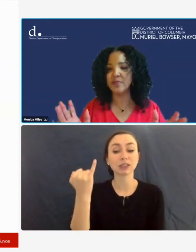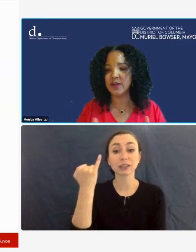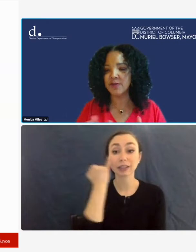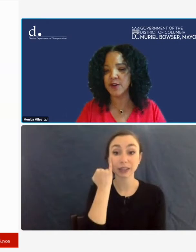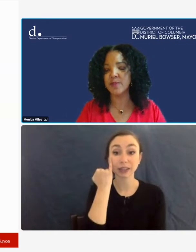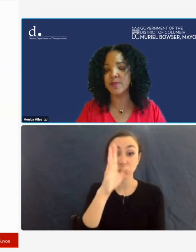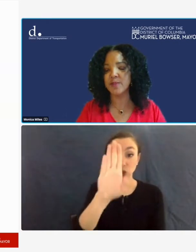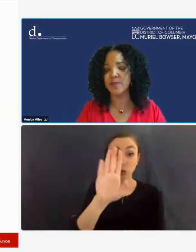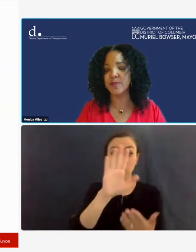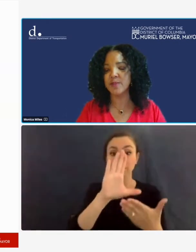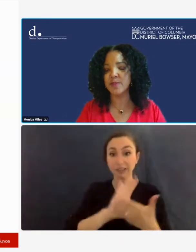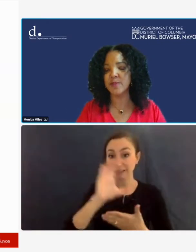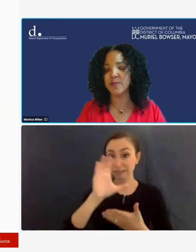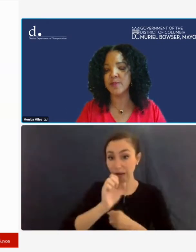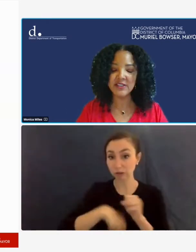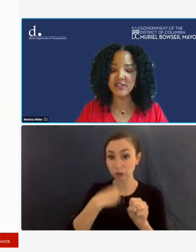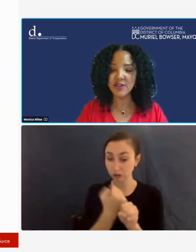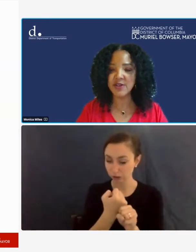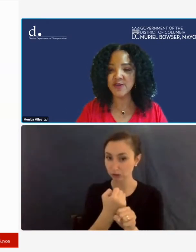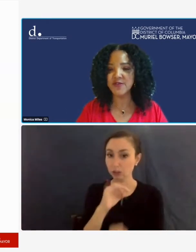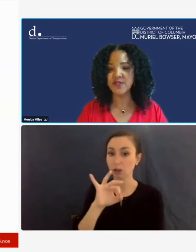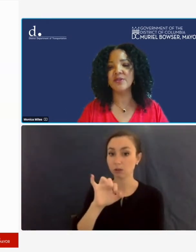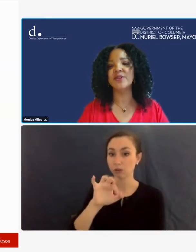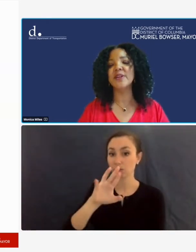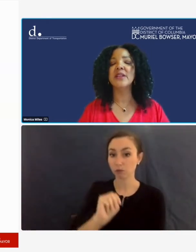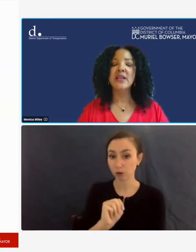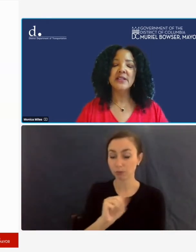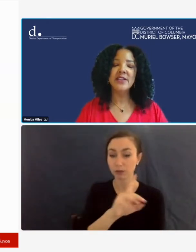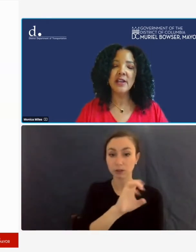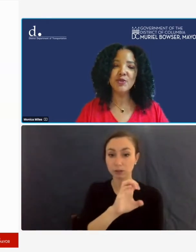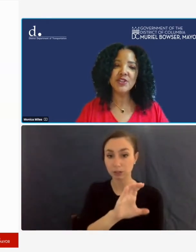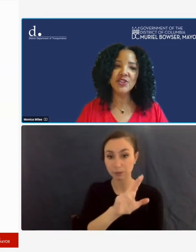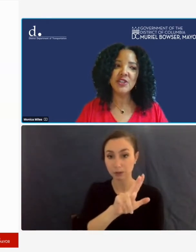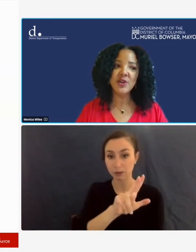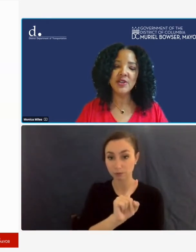firm you have a calendar december 31st fiscal year end traditionally what you're going to be